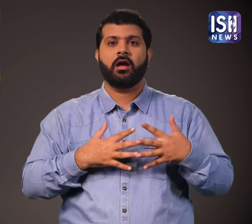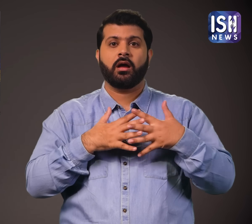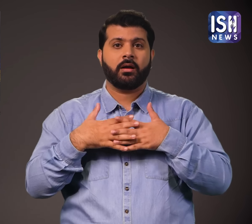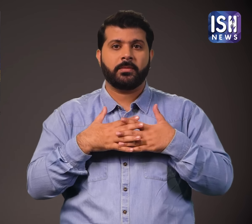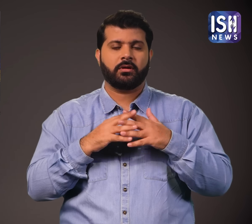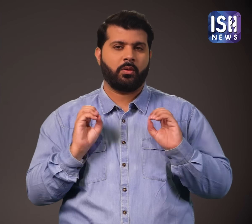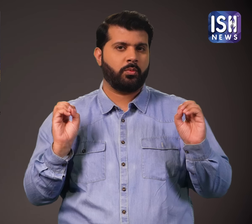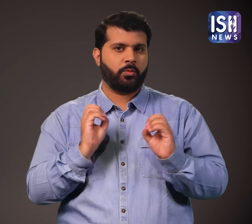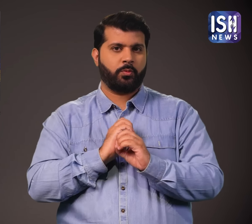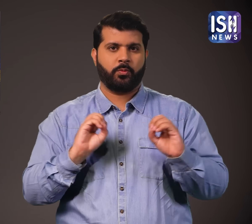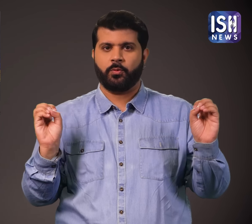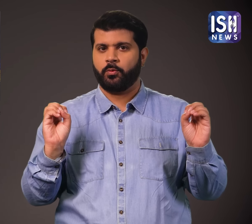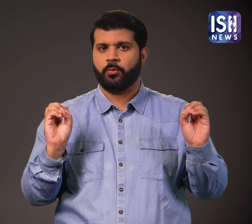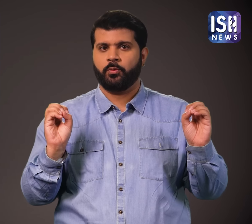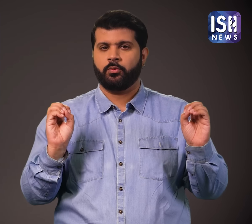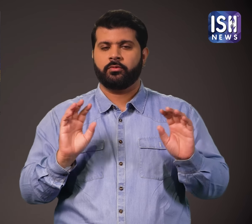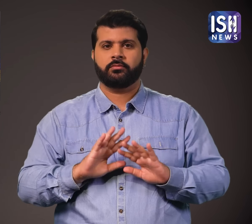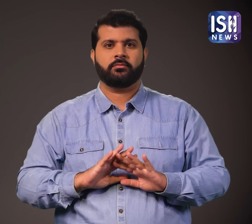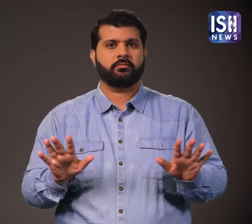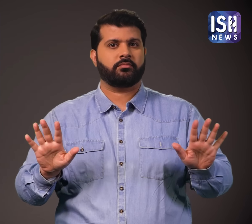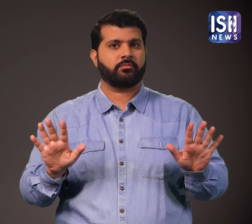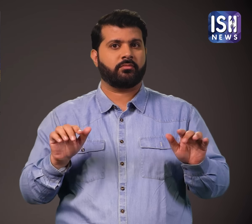while no deaths have been reported from the U.S. side.